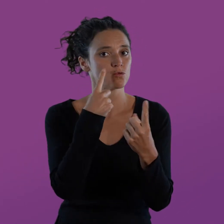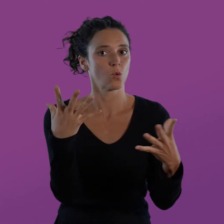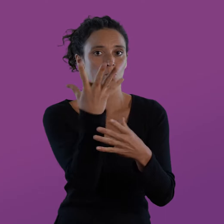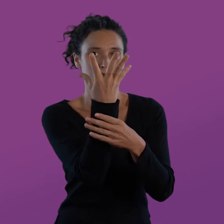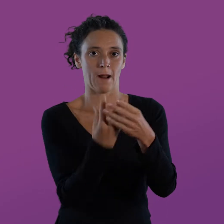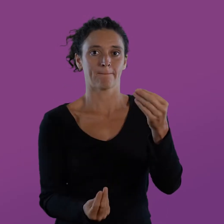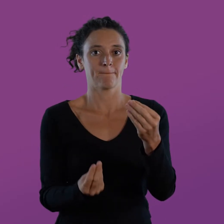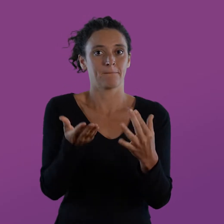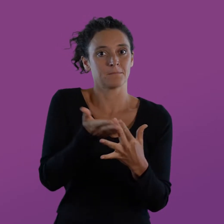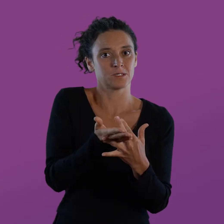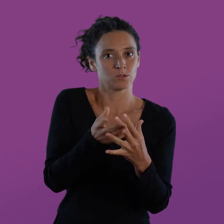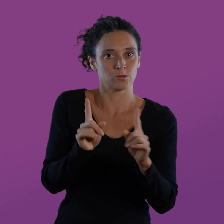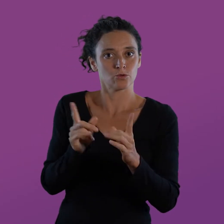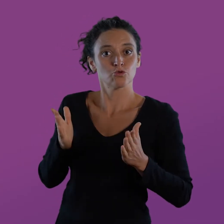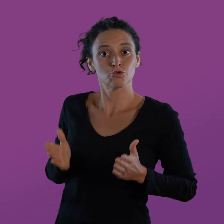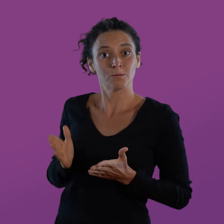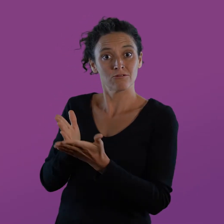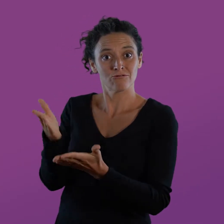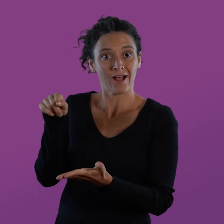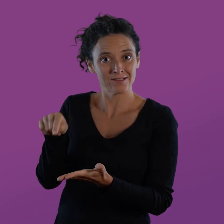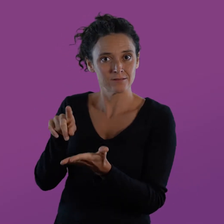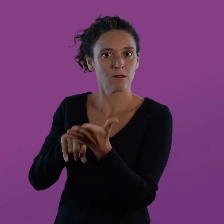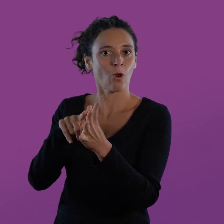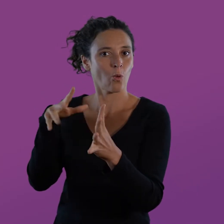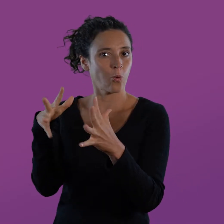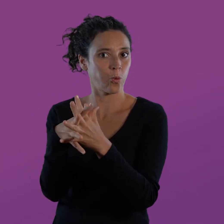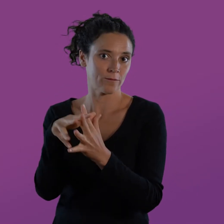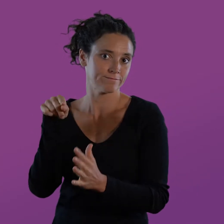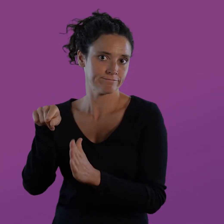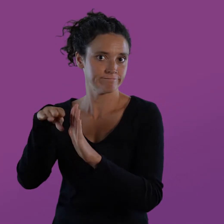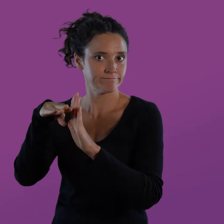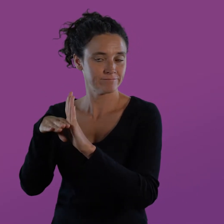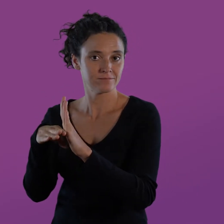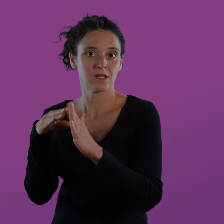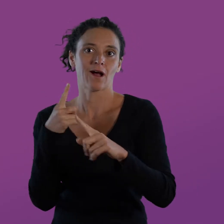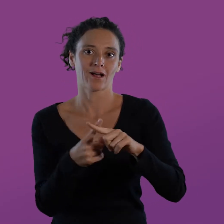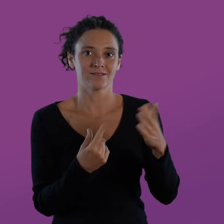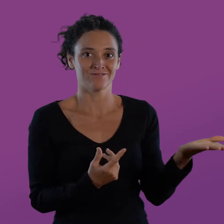for highlighting the gap between the rights enshrined in both the CRPD and domestic legislation -